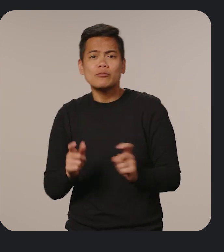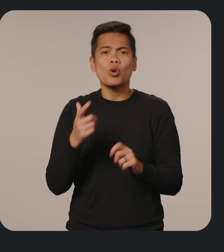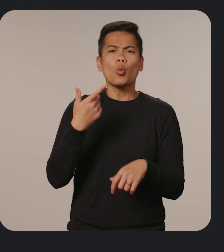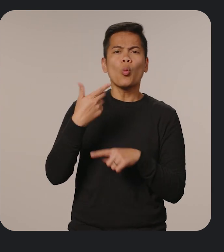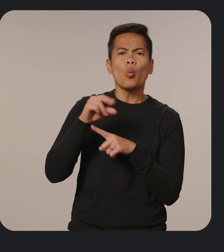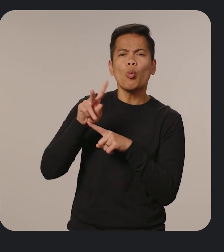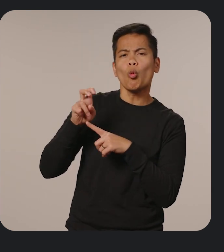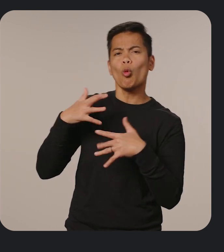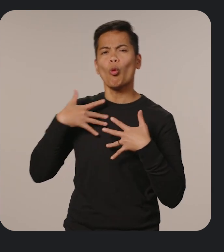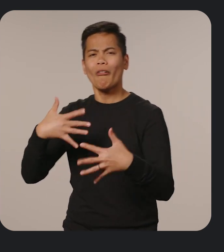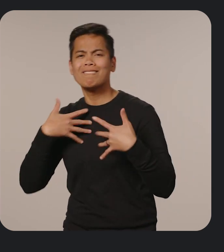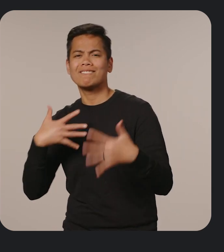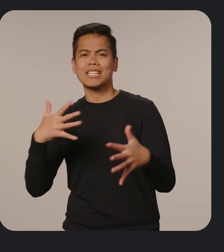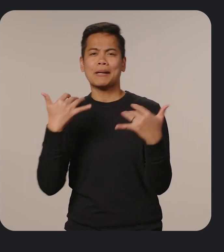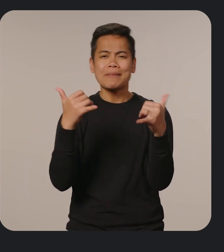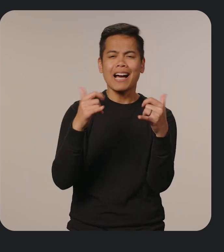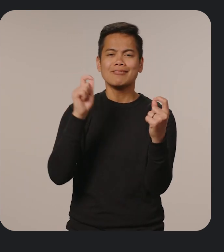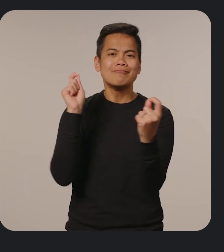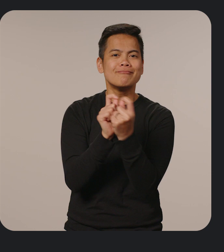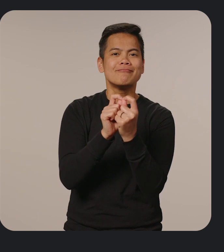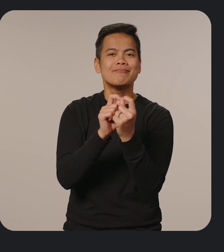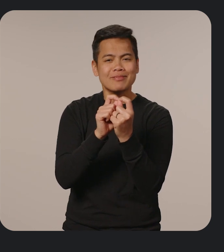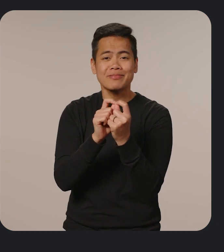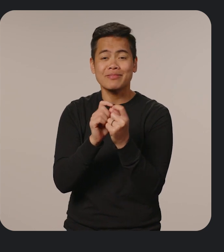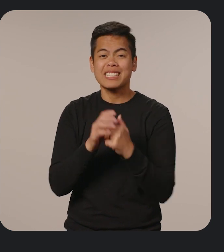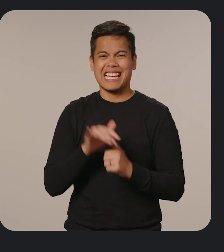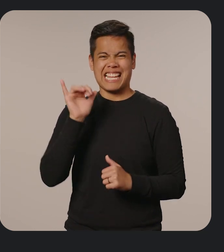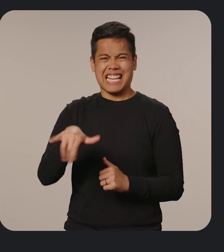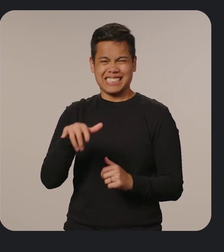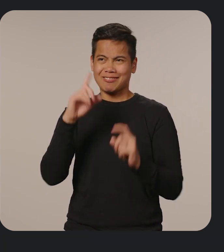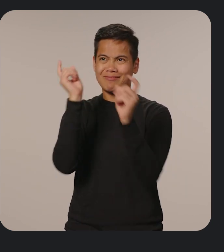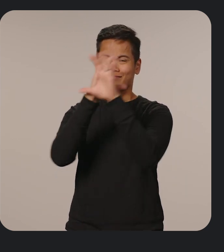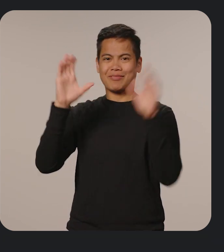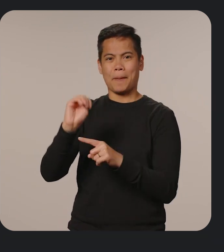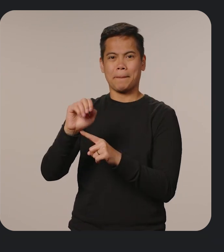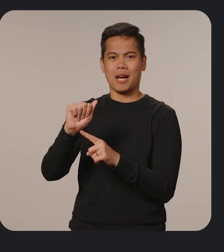Its structure, not a straight jacket. We lay down a beat. You make it swing.